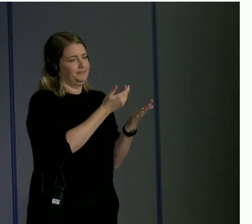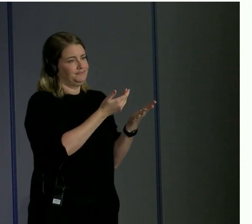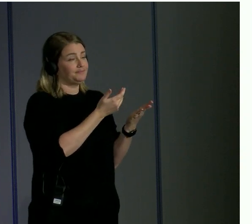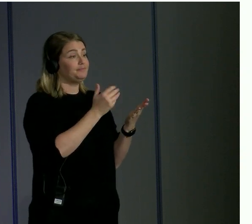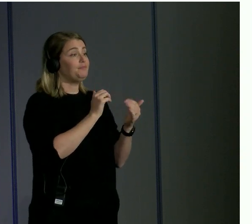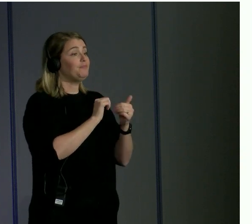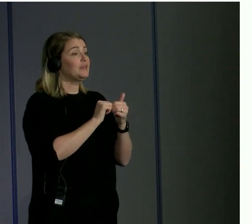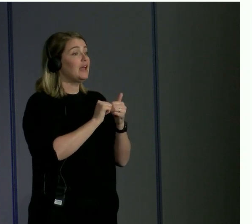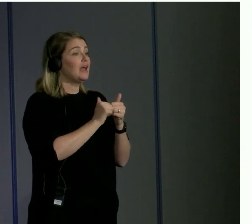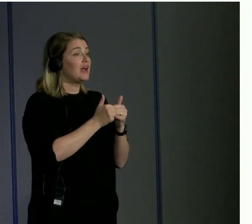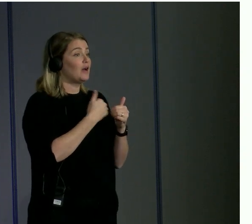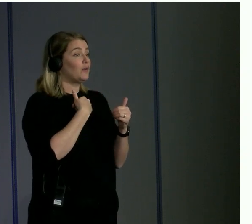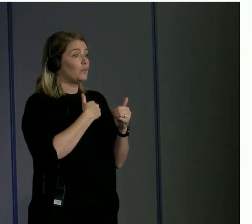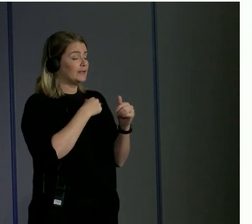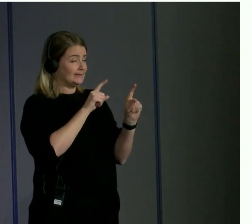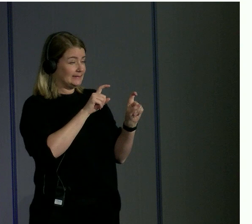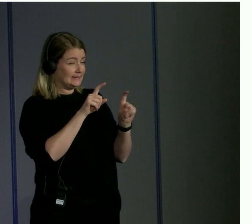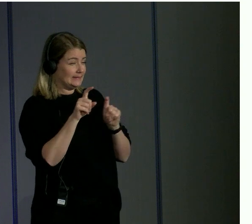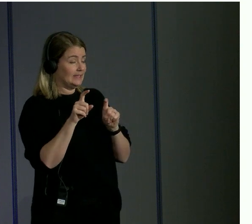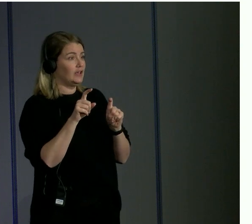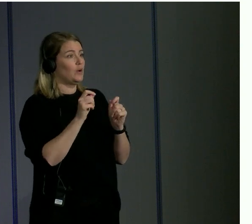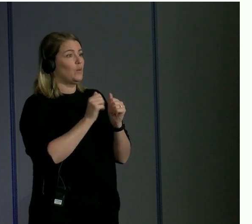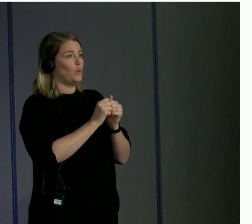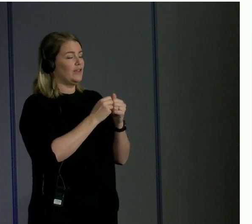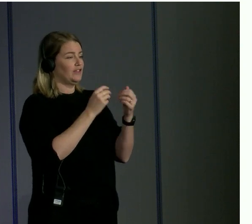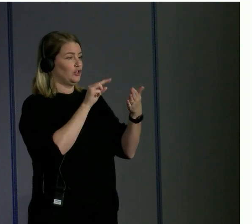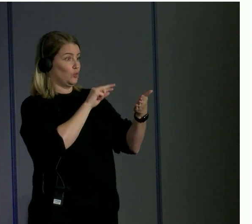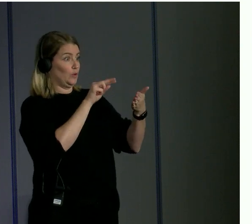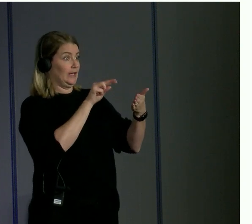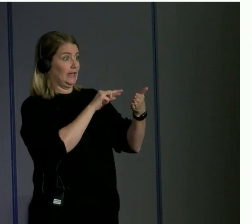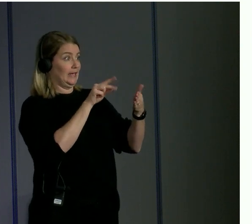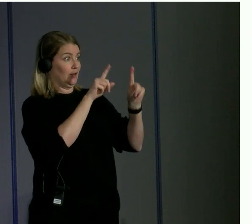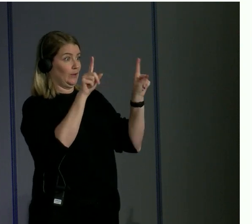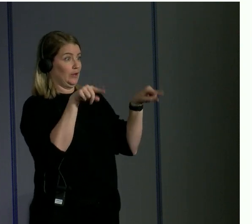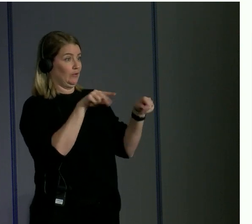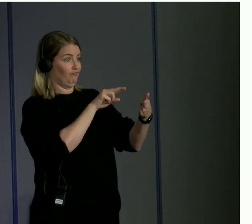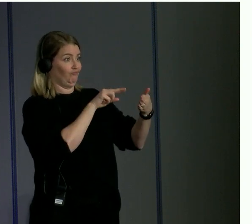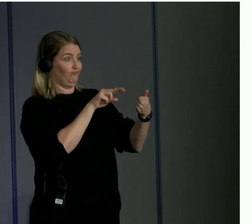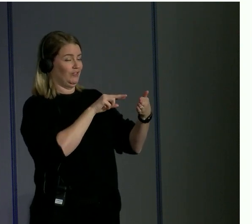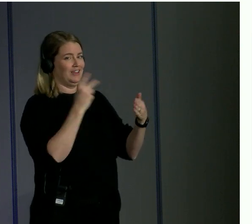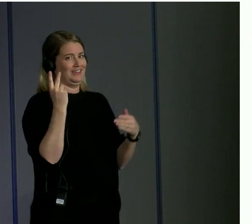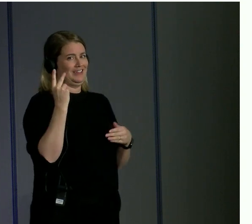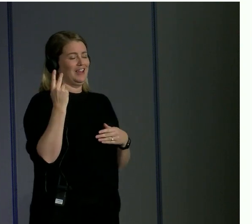We test our document with a screen reader. And on day one, the pre-conference lab, Chad and I did a